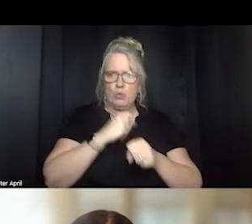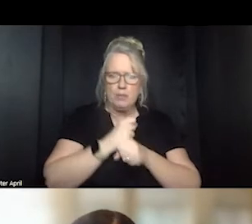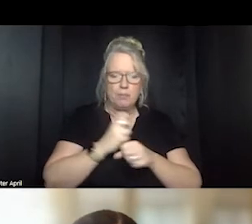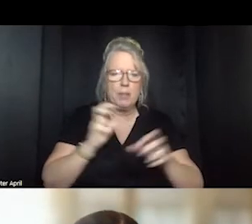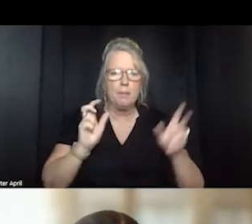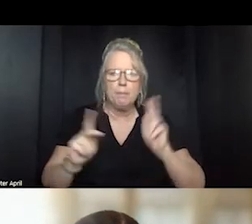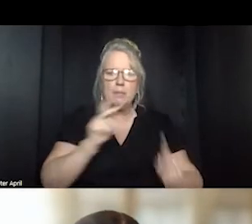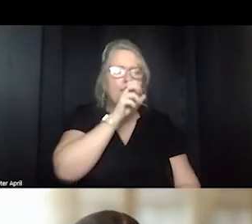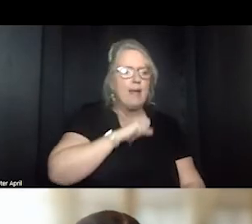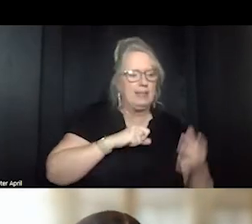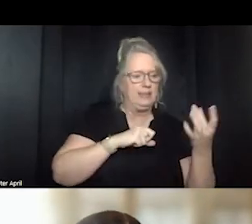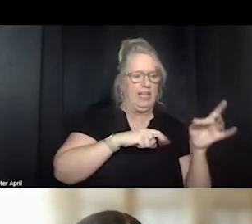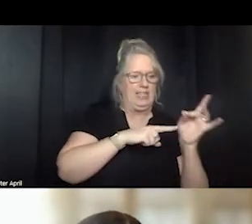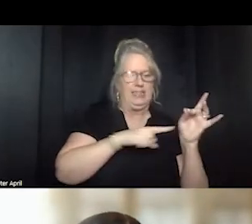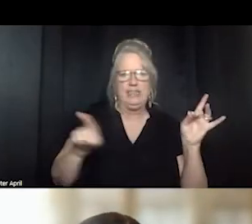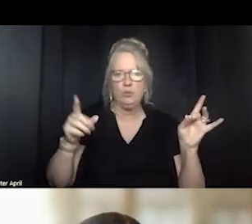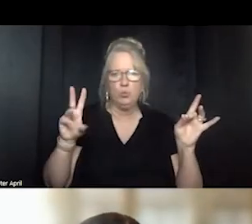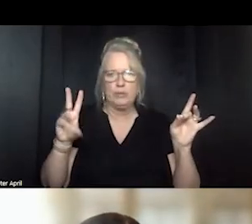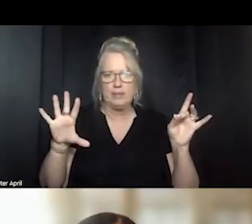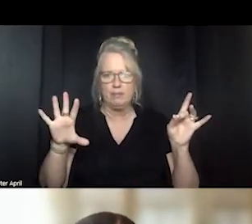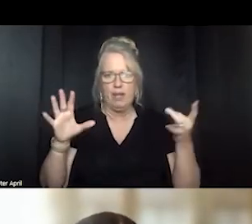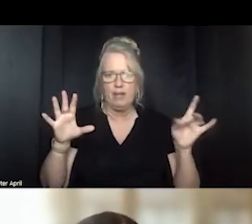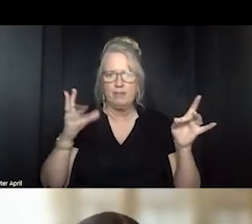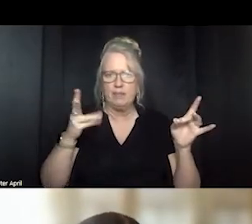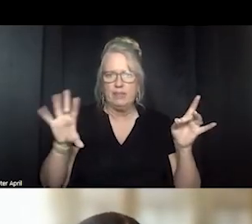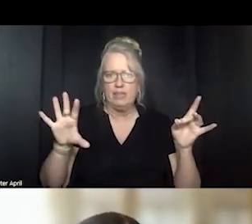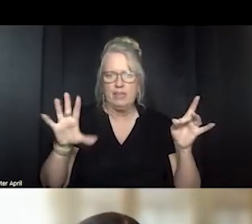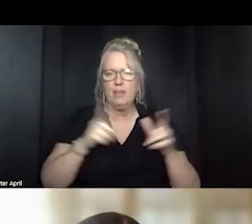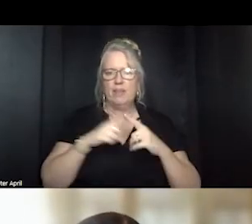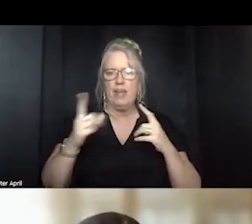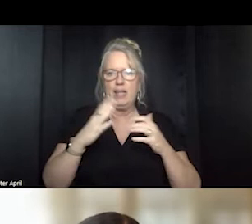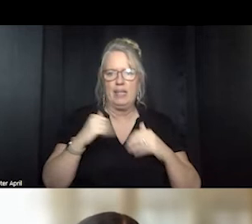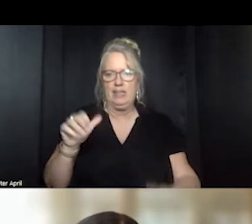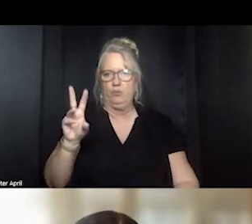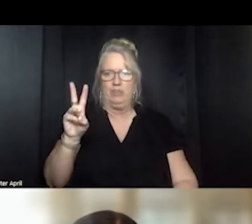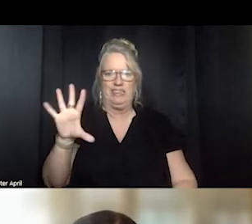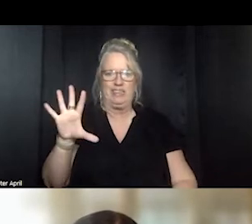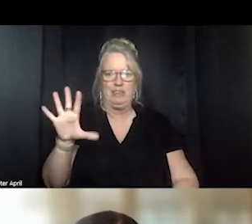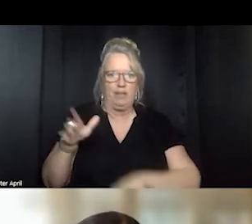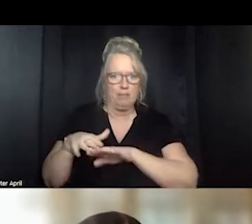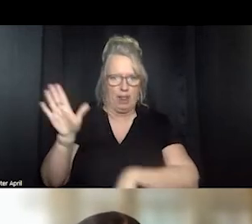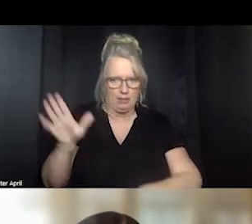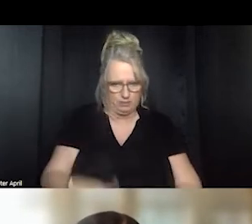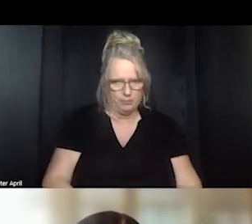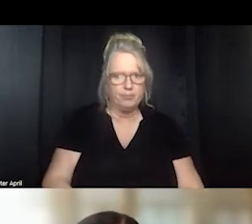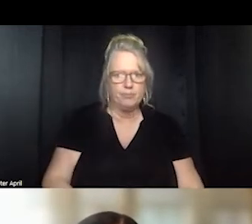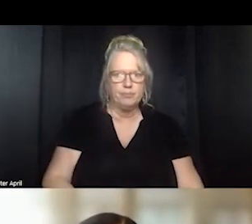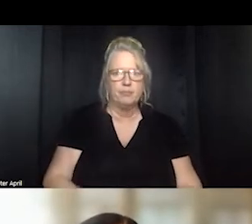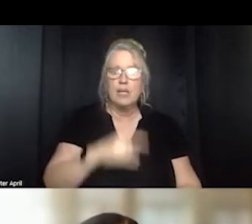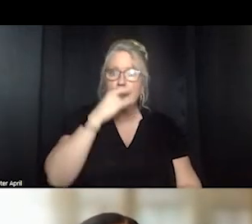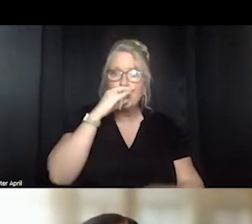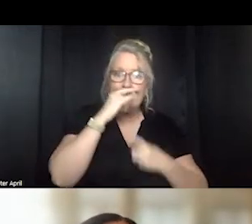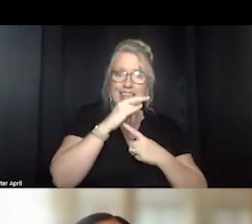18 TO 65. HE SAYS NEXT IN LINE IS THE 65 PLUS CROWD. KIDS, REMAIN ON THE BACK BURNER. THAT